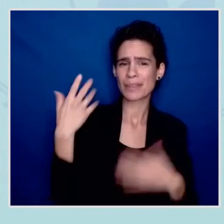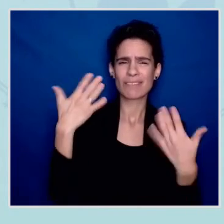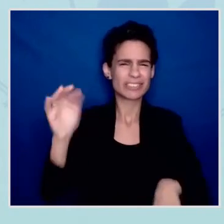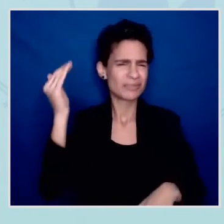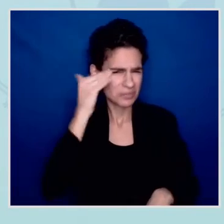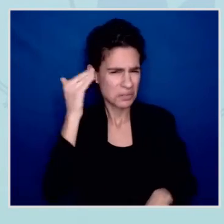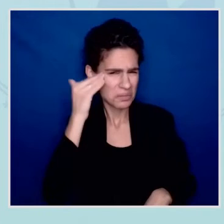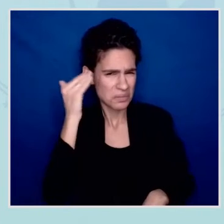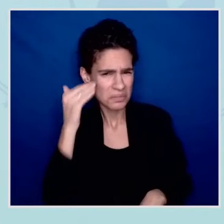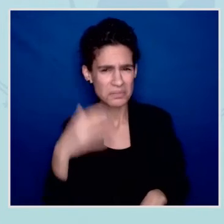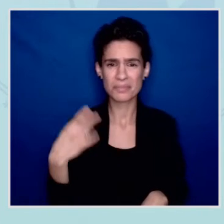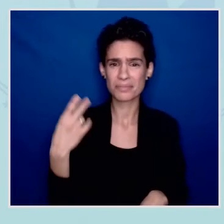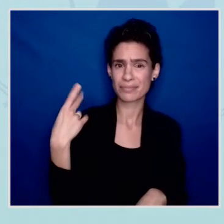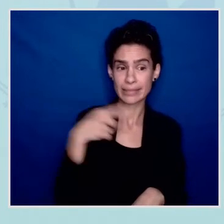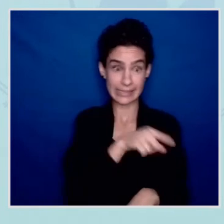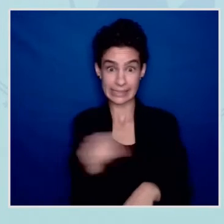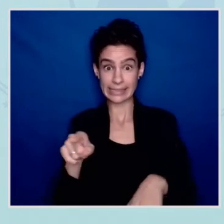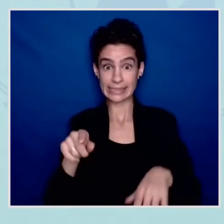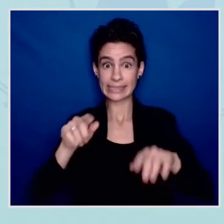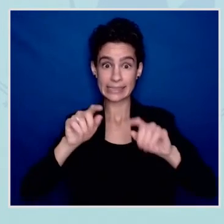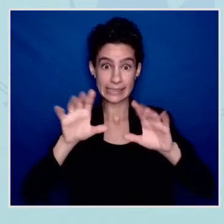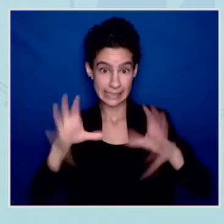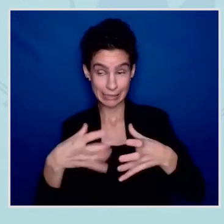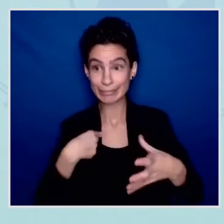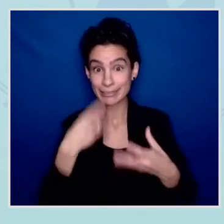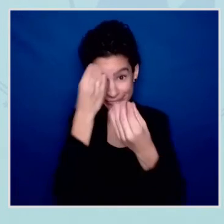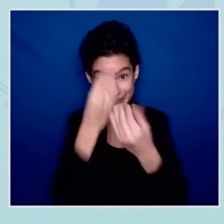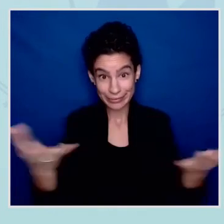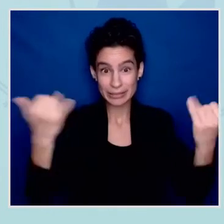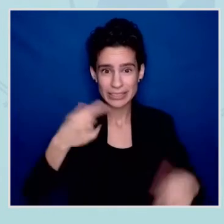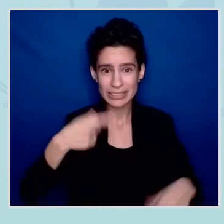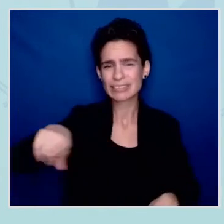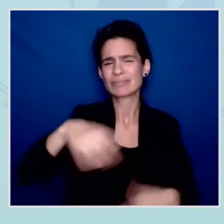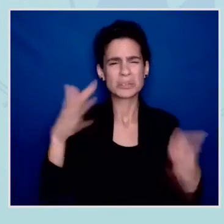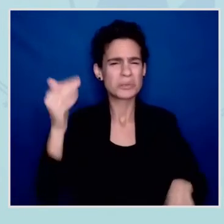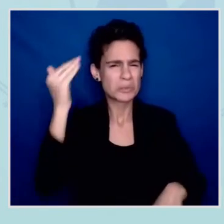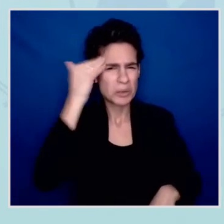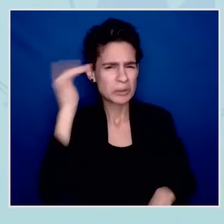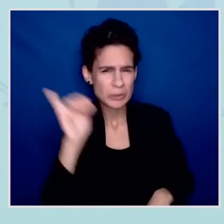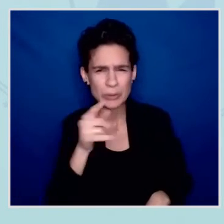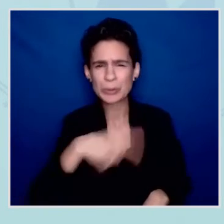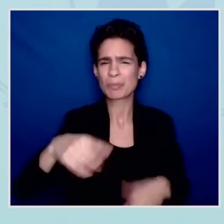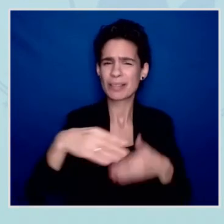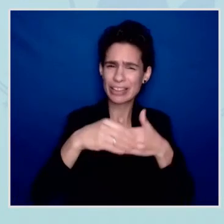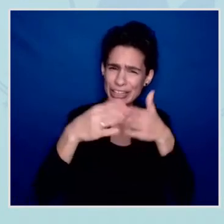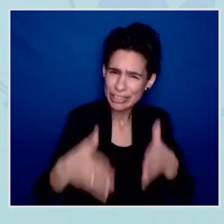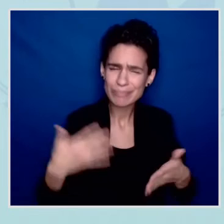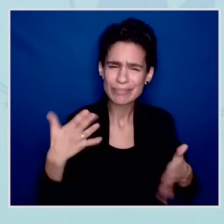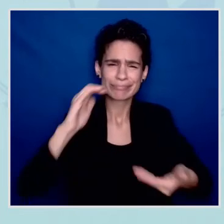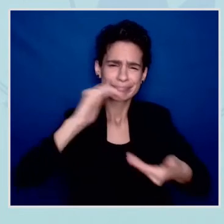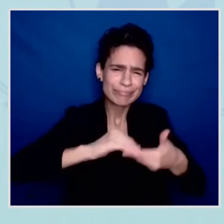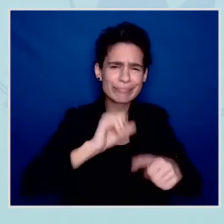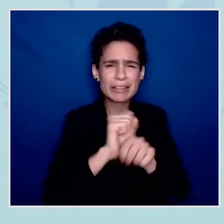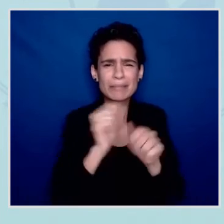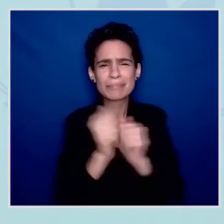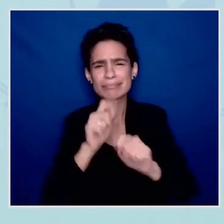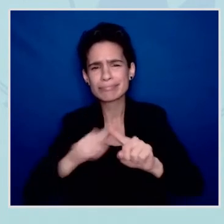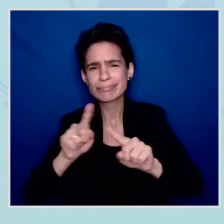BEING DONE IN OUR COUNTRY. THE PRESIDENT-ELECT AND I KNOW